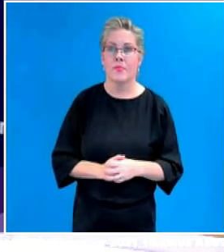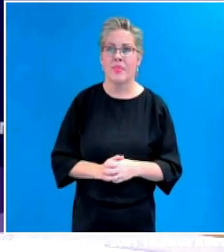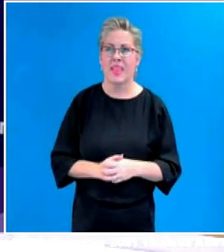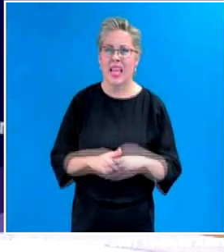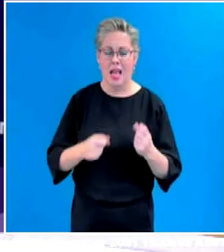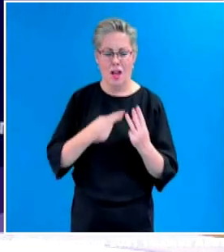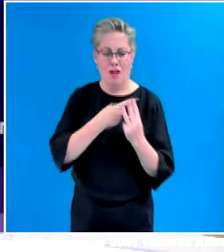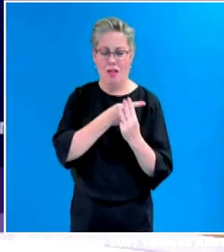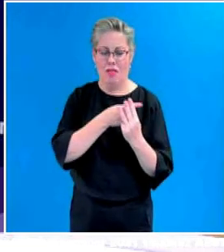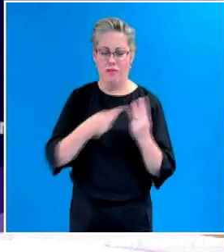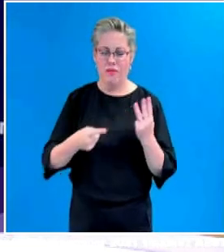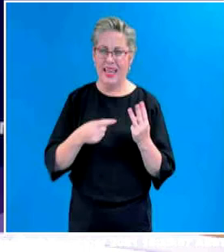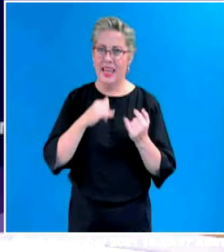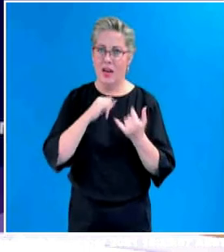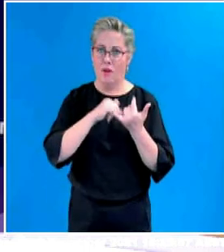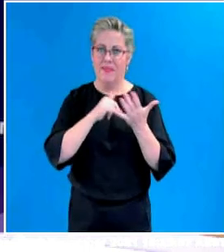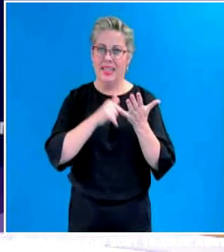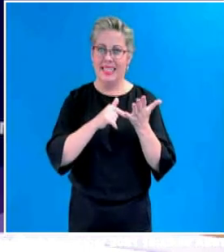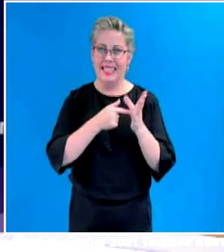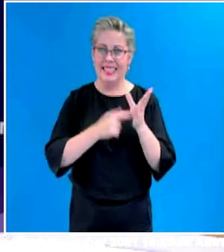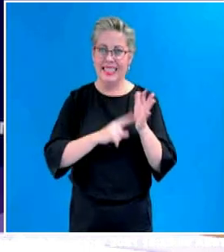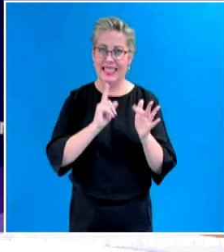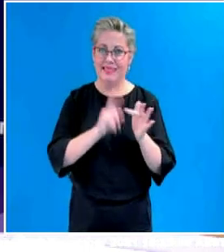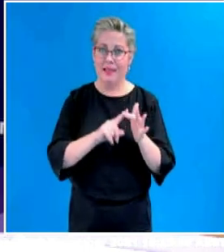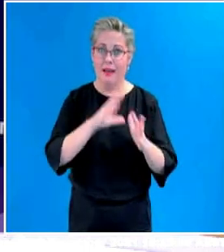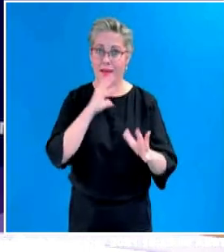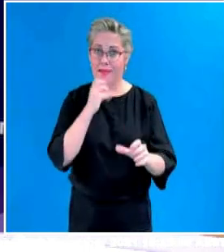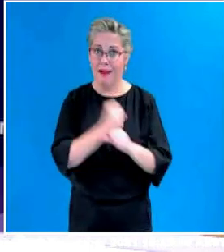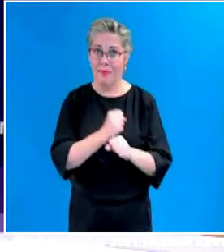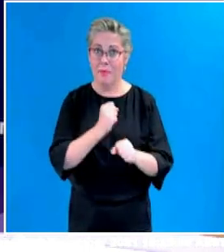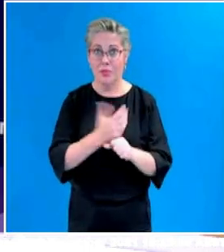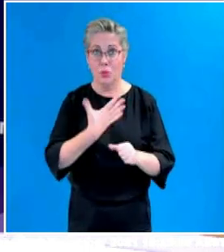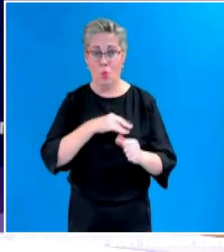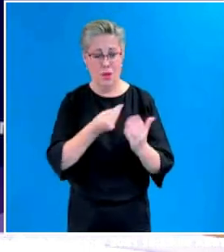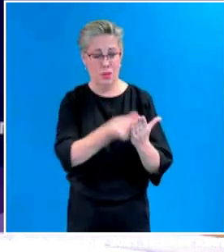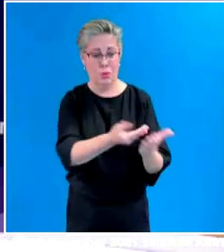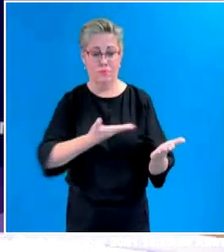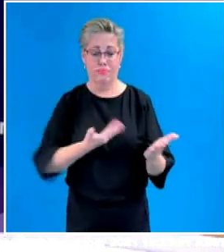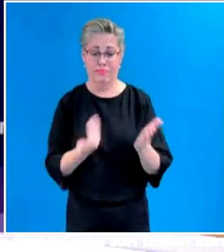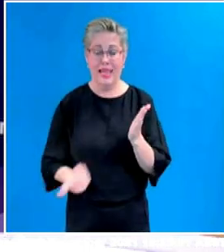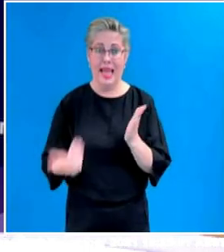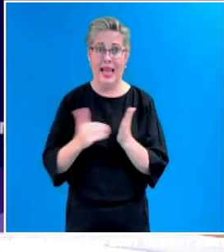three of the state governments which we have not focused on today, and there may